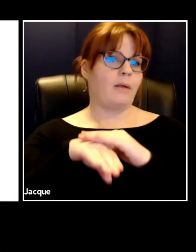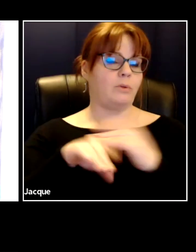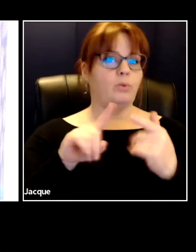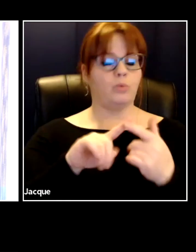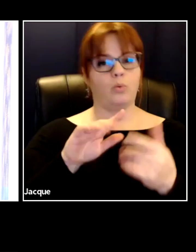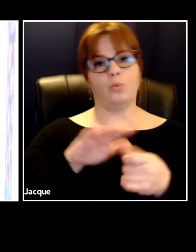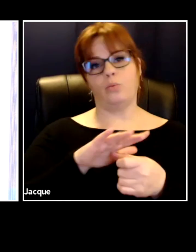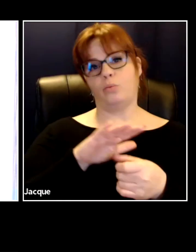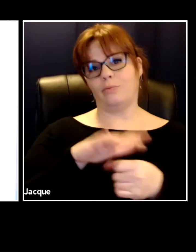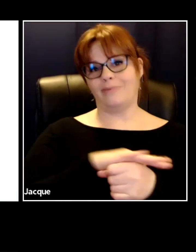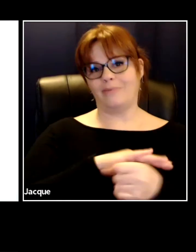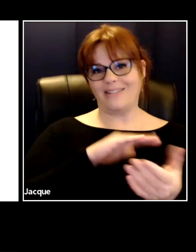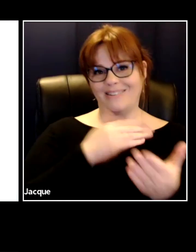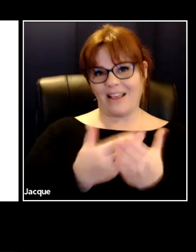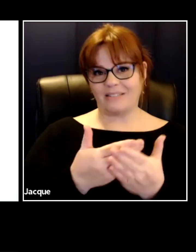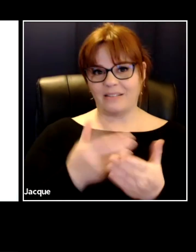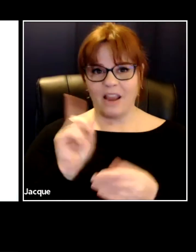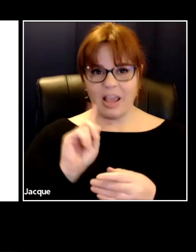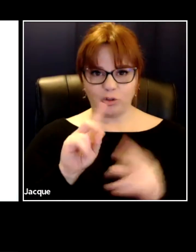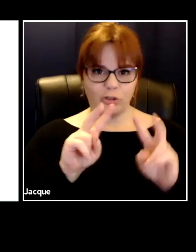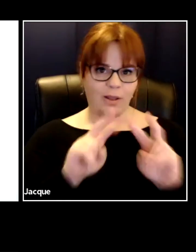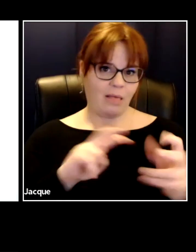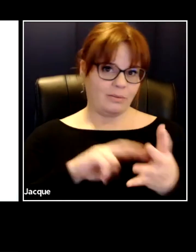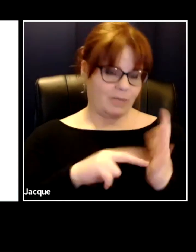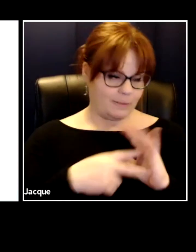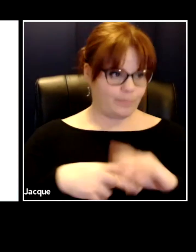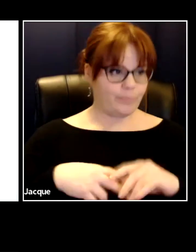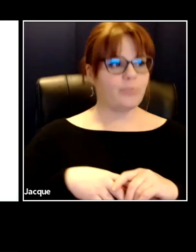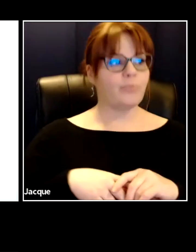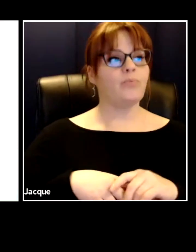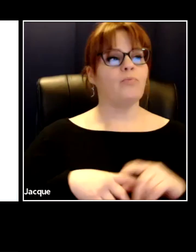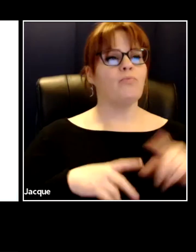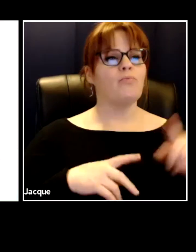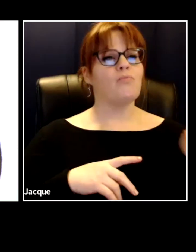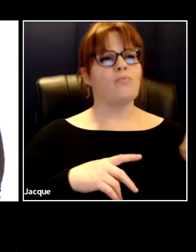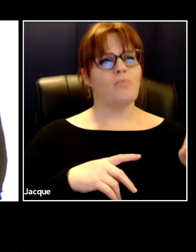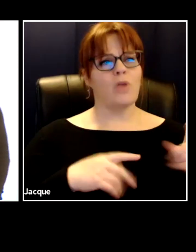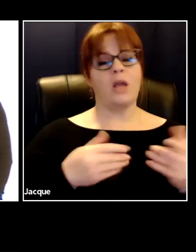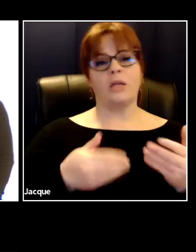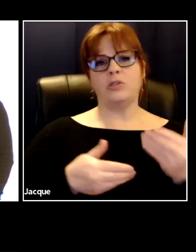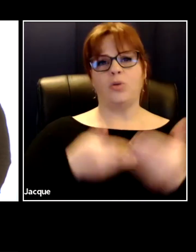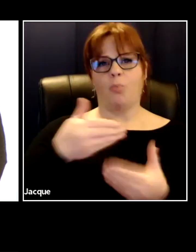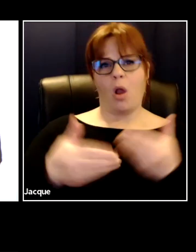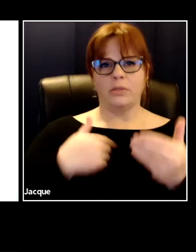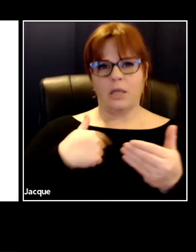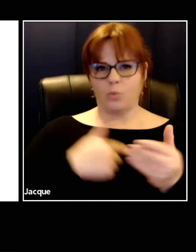analysis is. Um this is a process that we're pursuing um within the public transportation